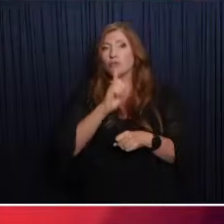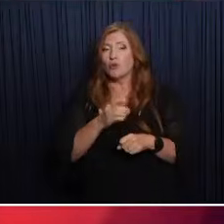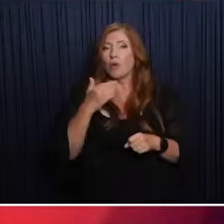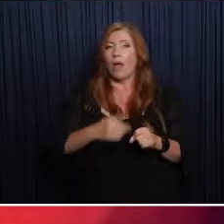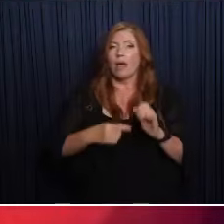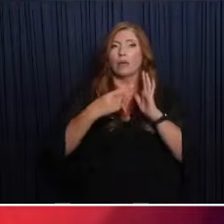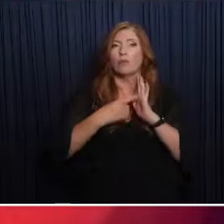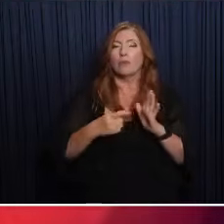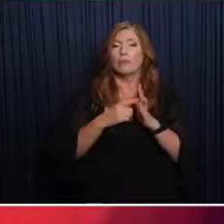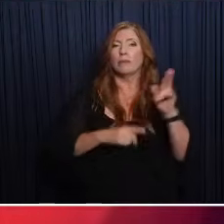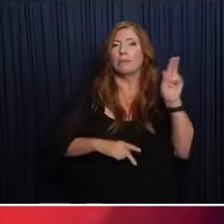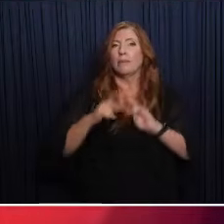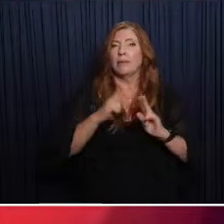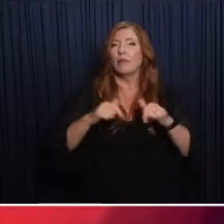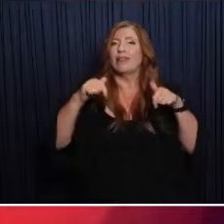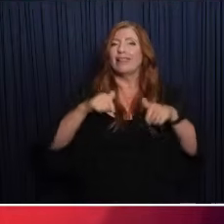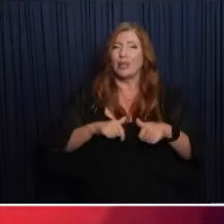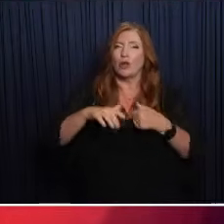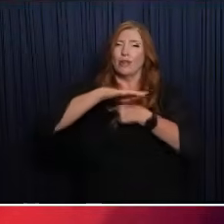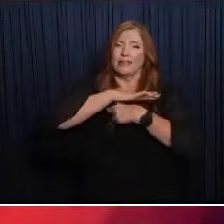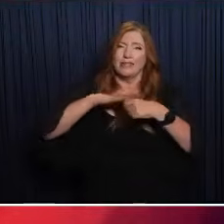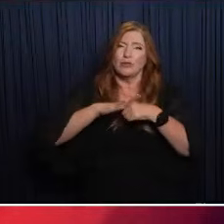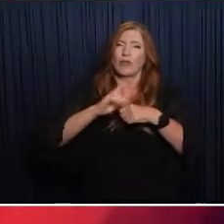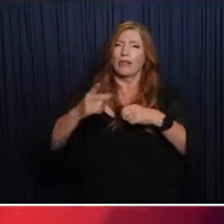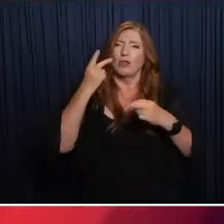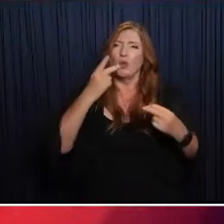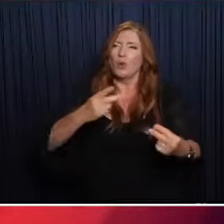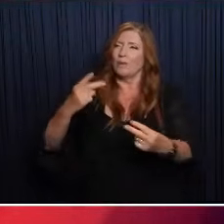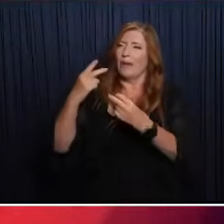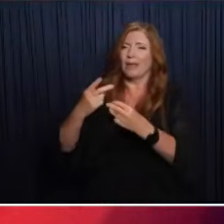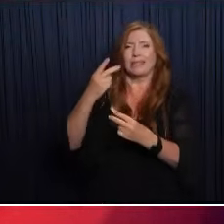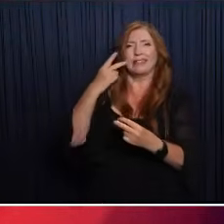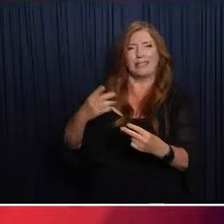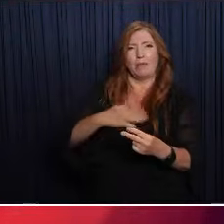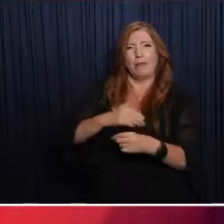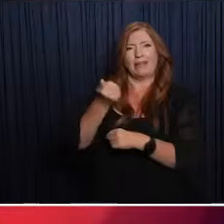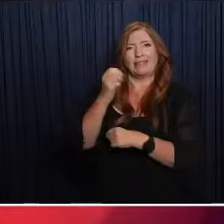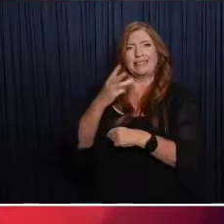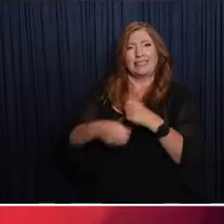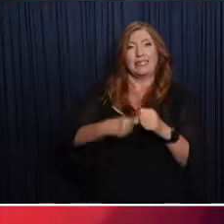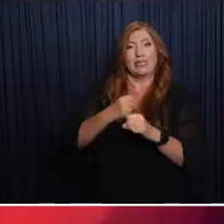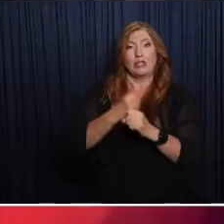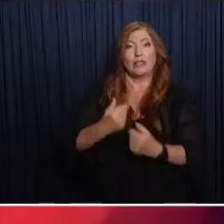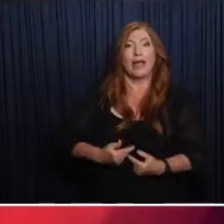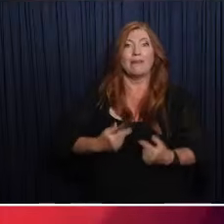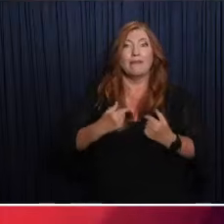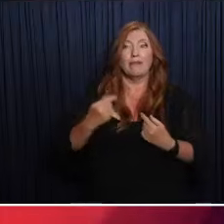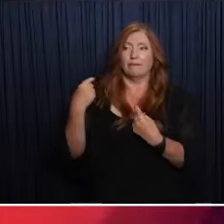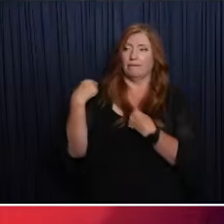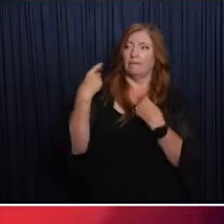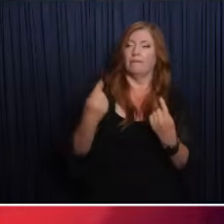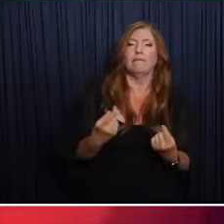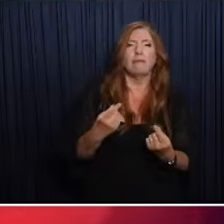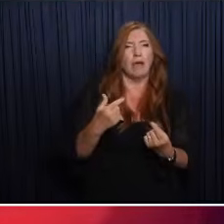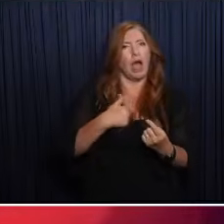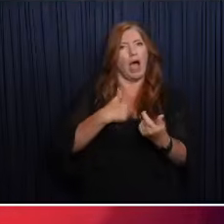SCOTTSDALE. I'M COMMITTED TO MAKING SURE THAT I REPRESENT THE PEOPLE OF THIS DISTRICT. THEY CAN LOOK BACK AND SEE WHAT